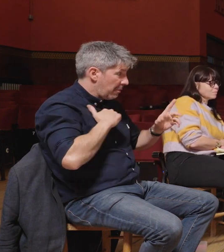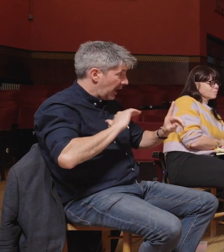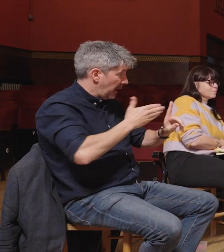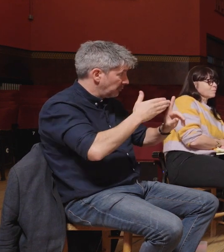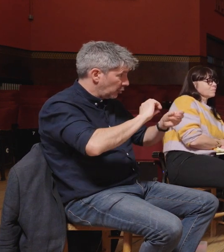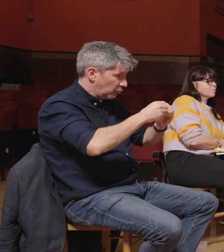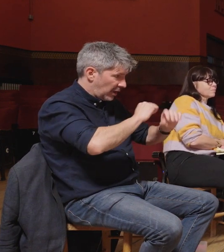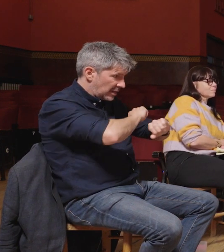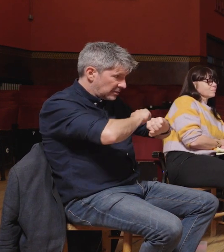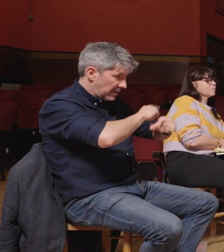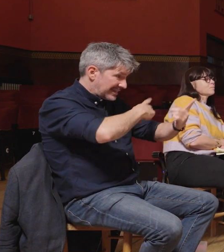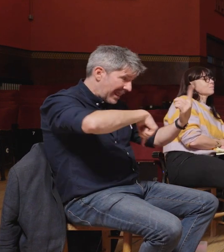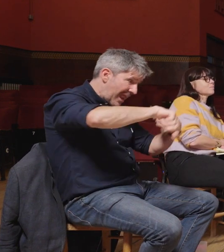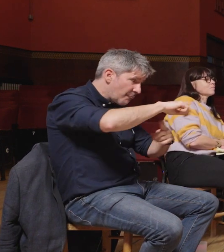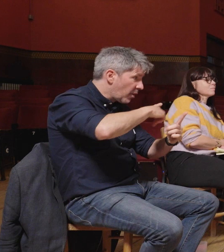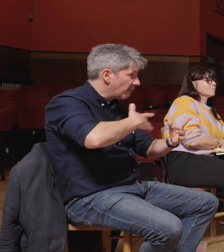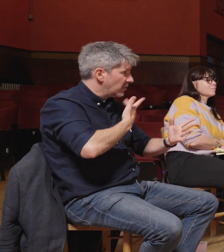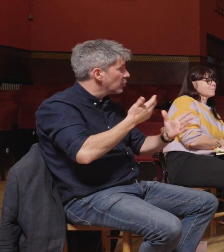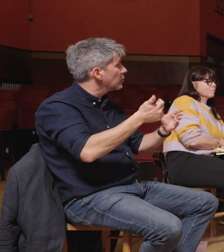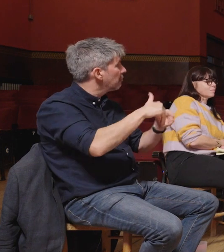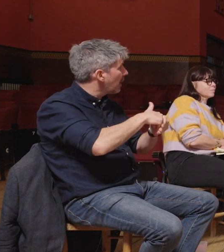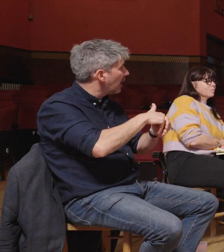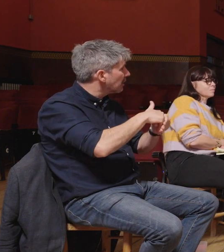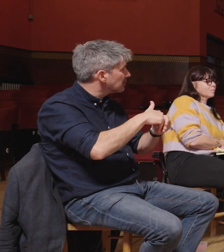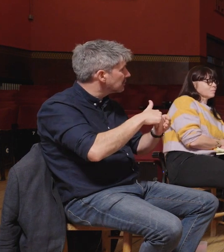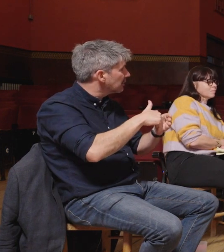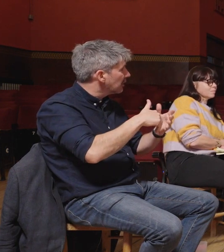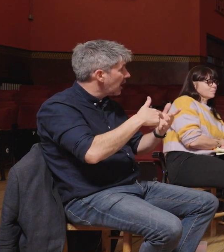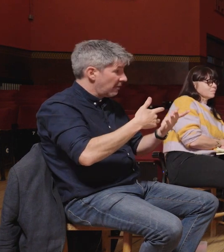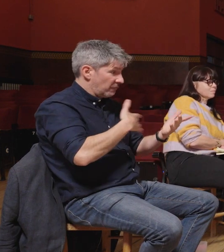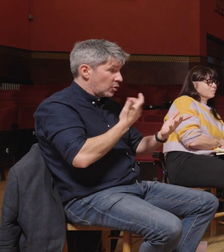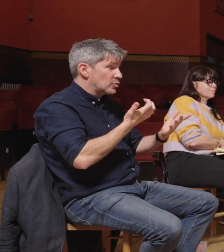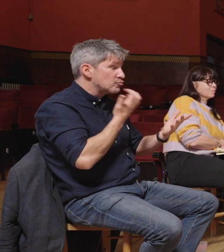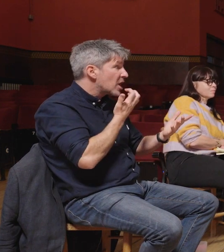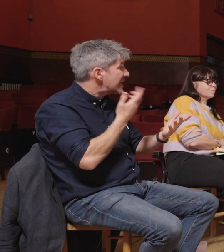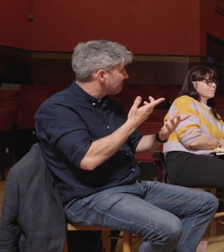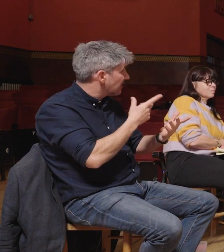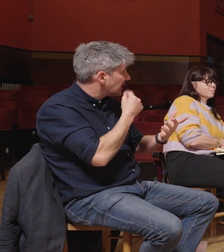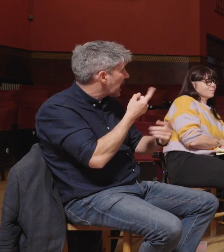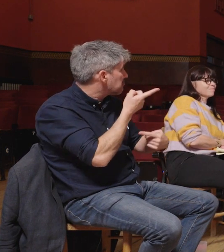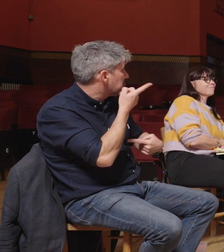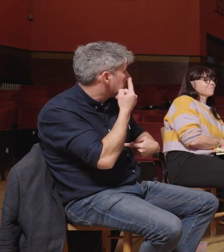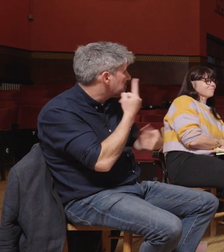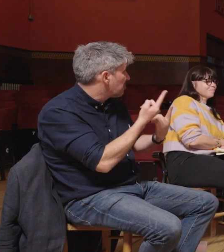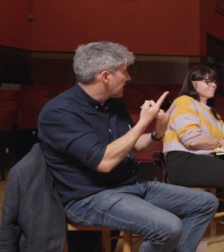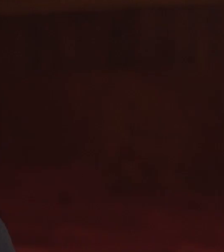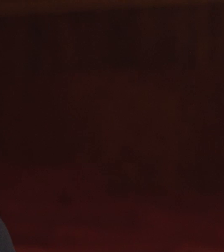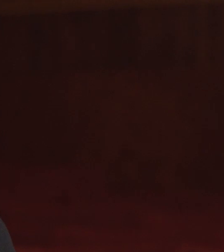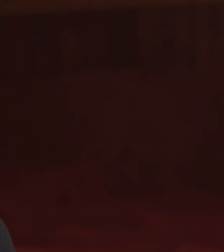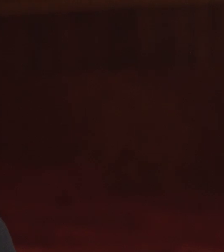that feel that it's safe, but also a brave space to try things and that we're working collaboratively, because I want to hear other people's voices as well.